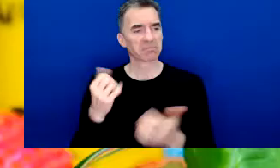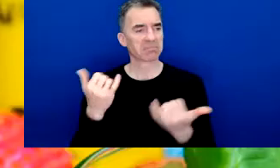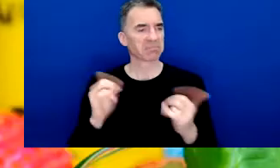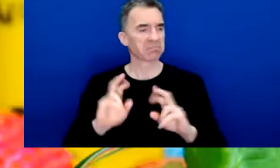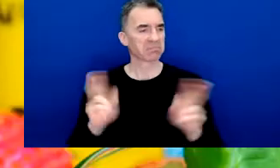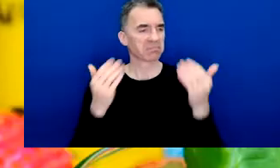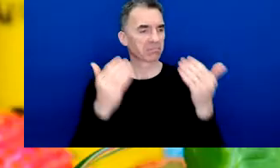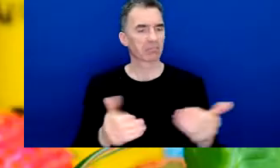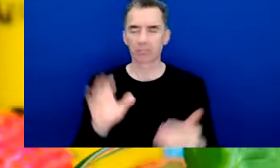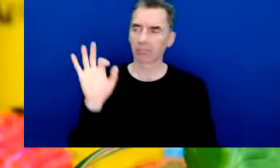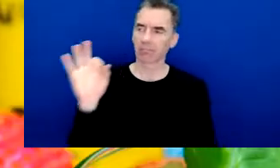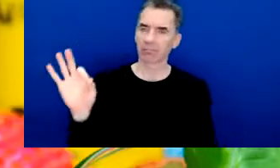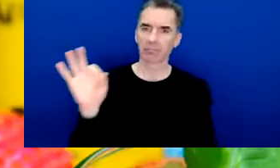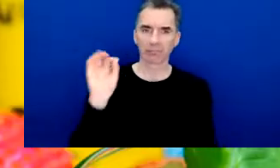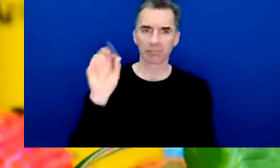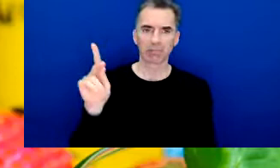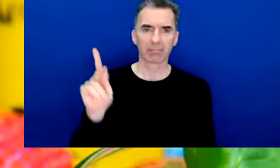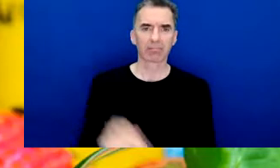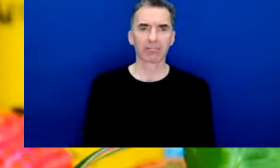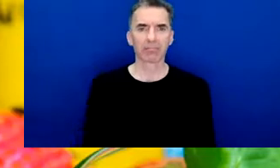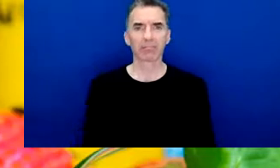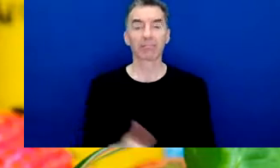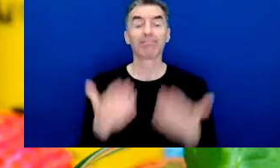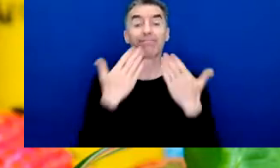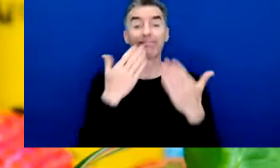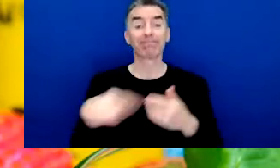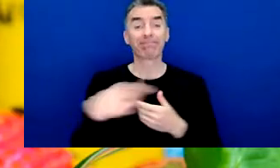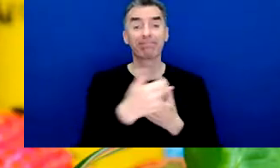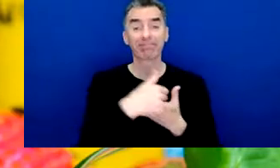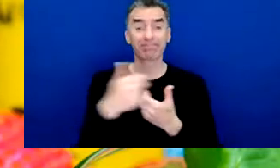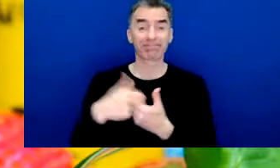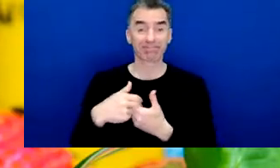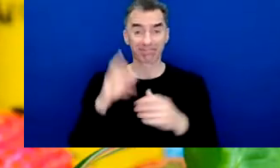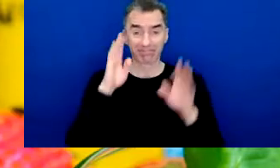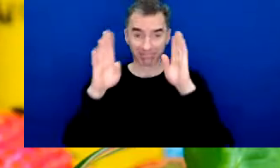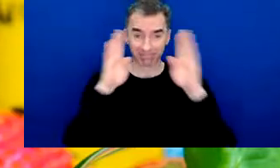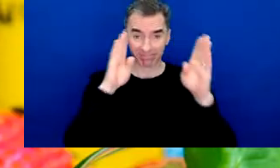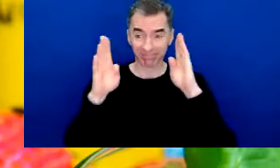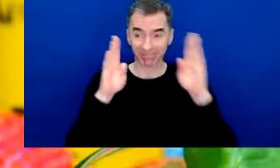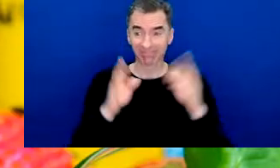Beautiful. Thank you, everybody, for joining us today. And we apologize.